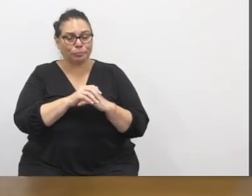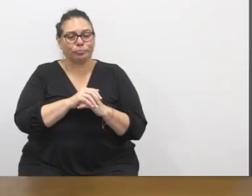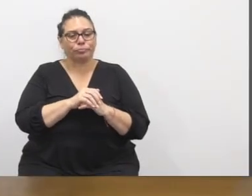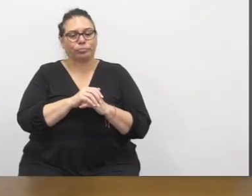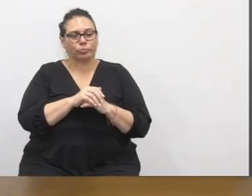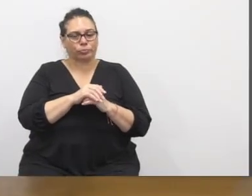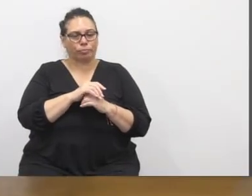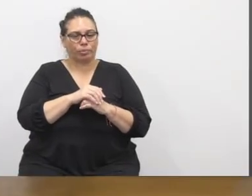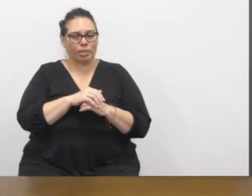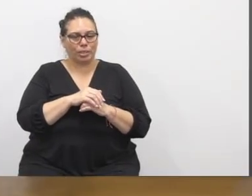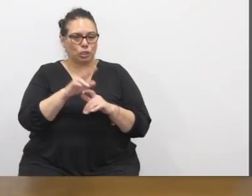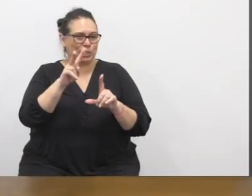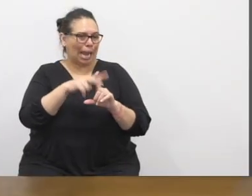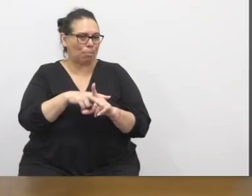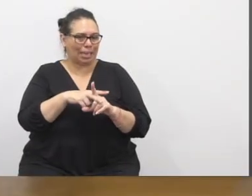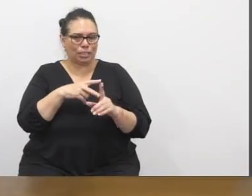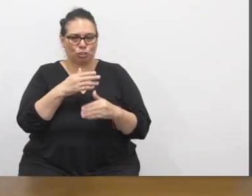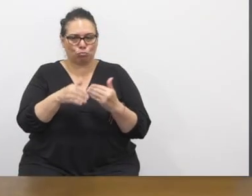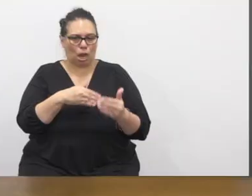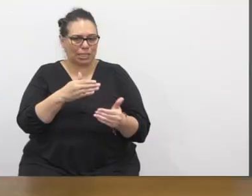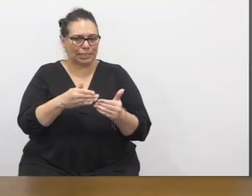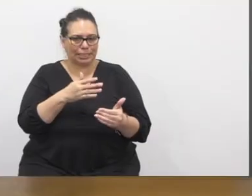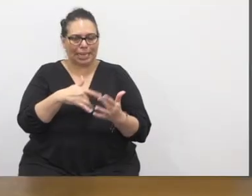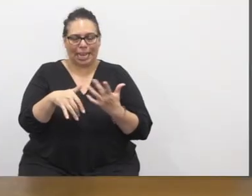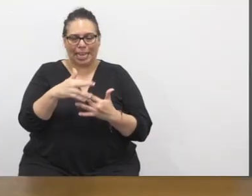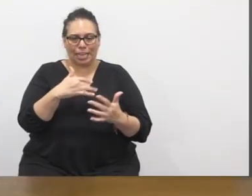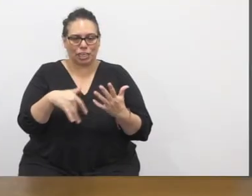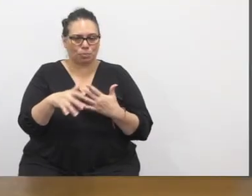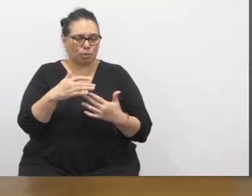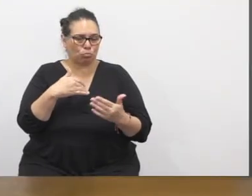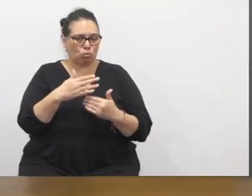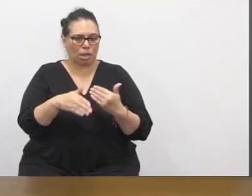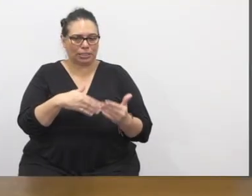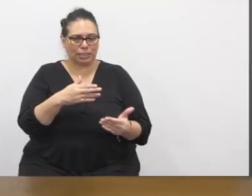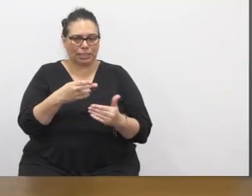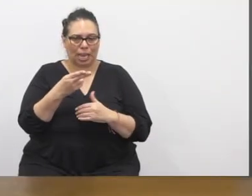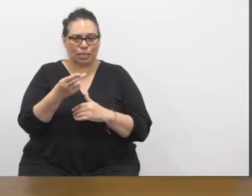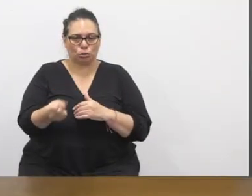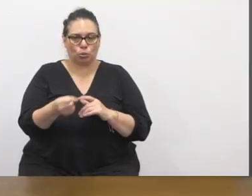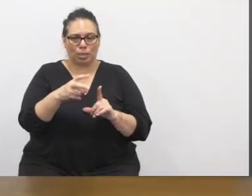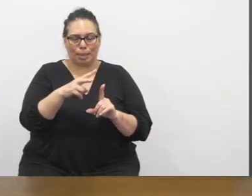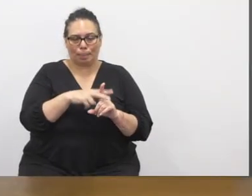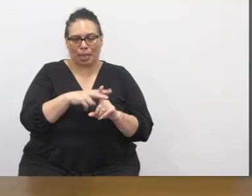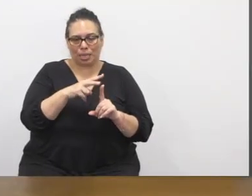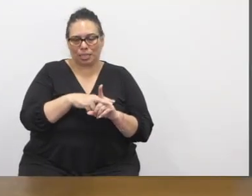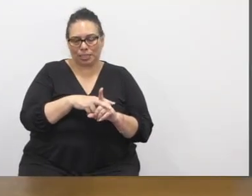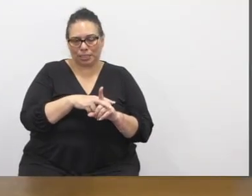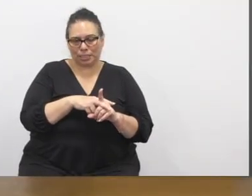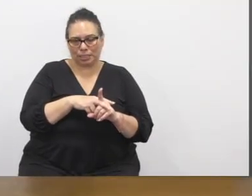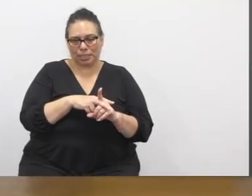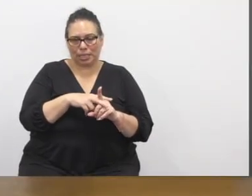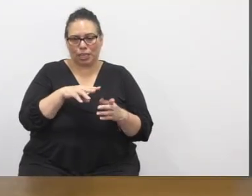so there's an application process and engagement process high school students actually apply. They apply either for student board member